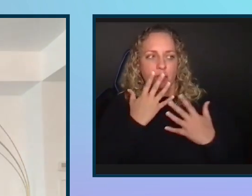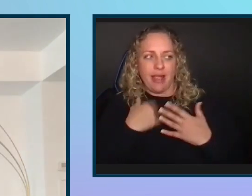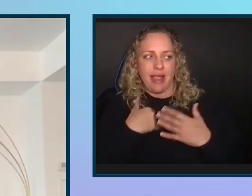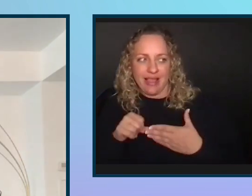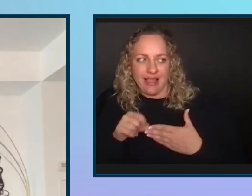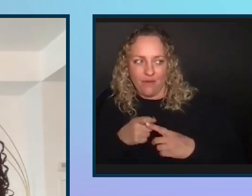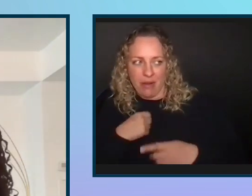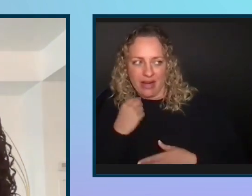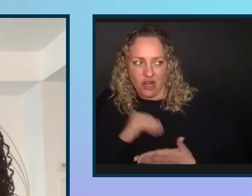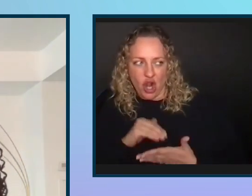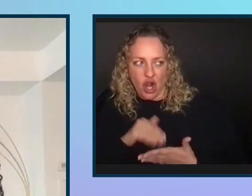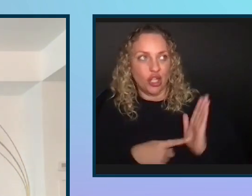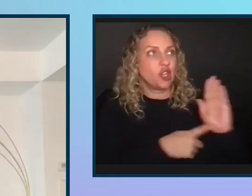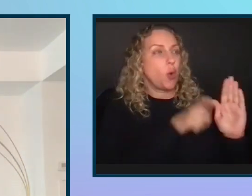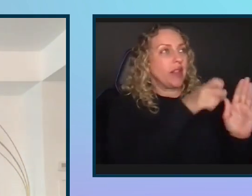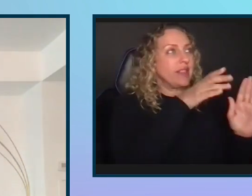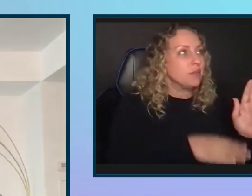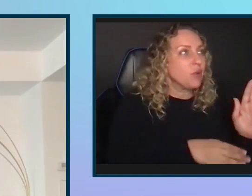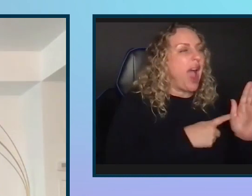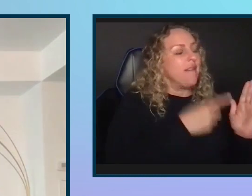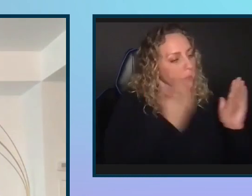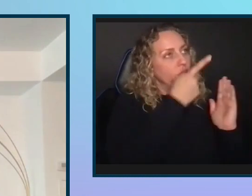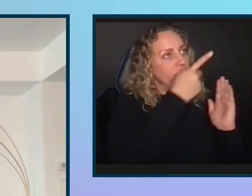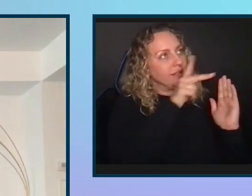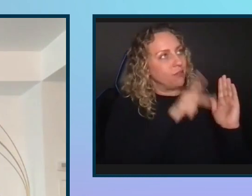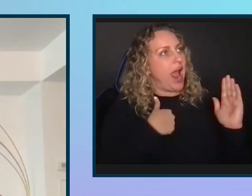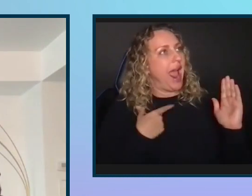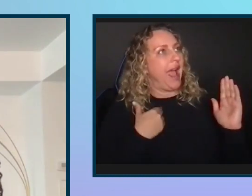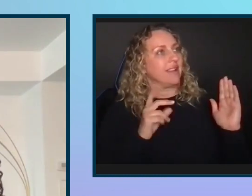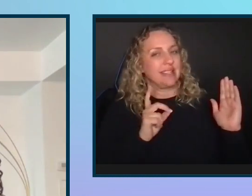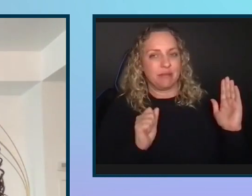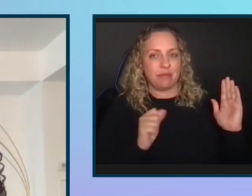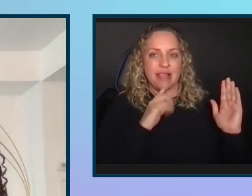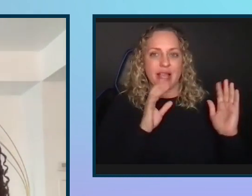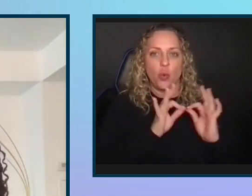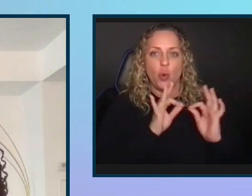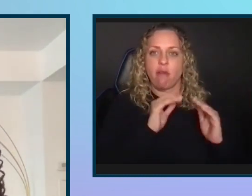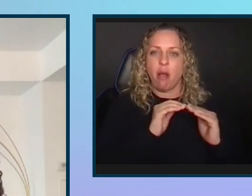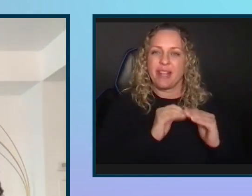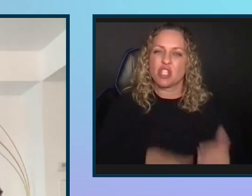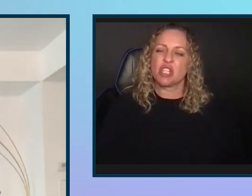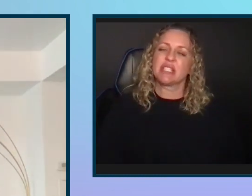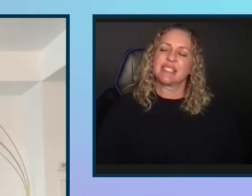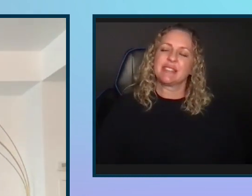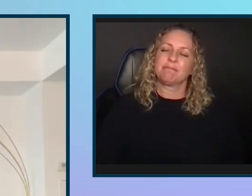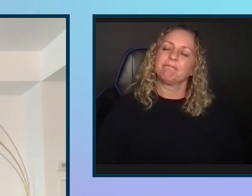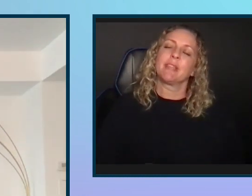and I have to show it to this person, I have to prove to this person that I have a disability that's worthy of accommodation. But I think really like taking a different approach